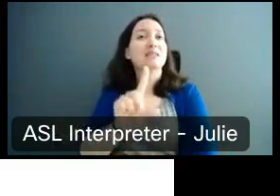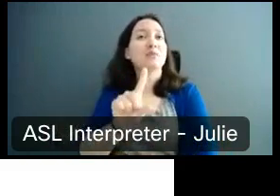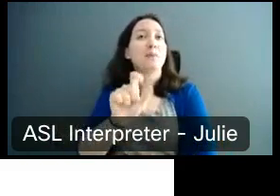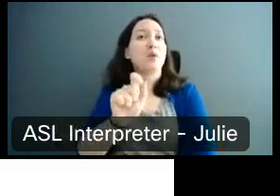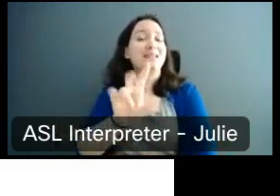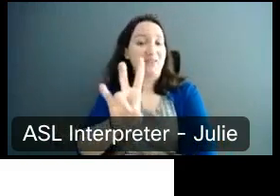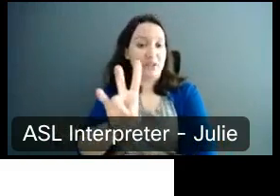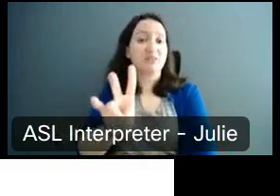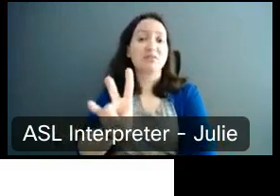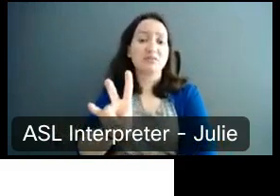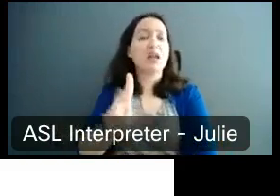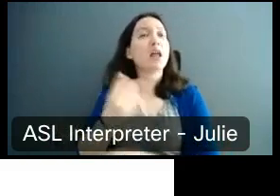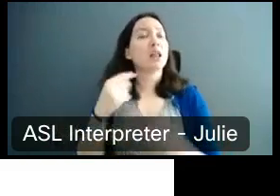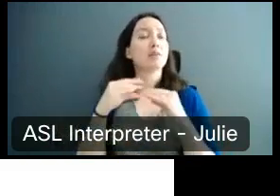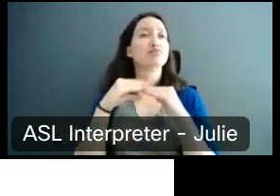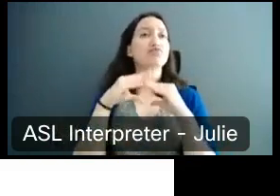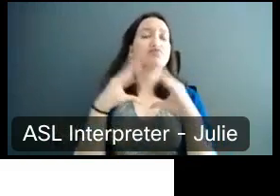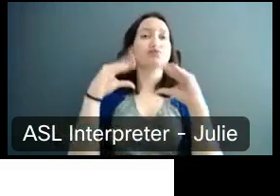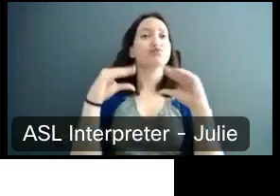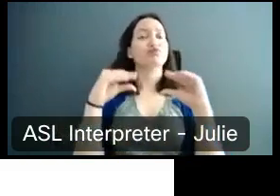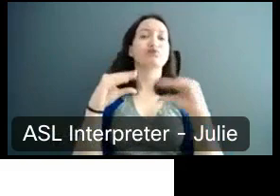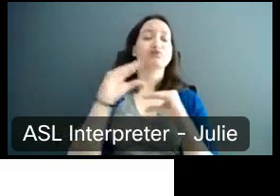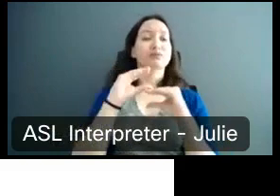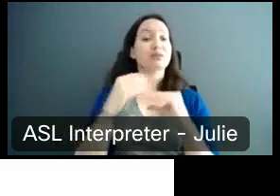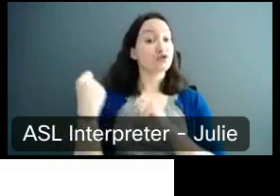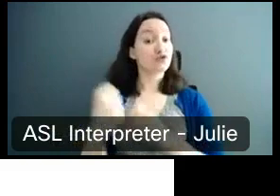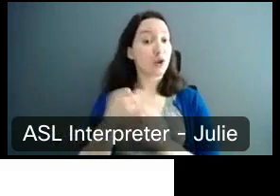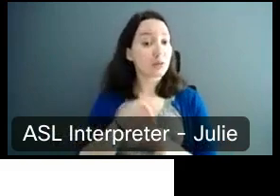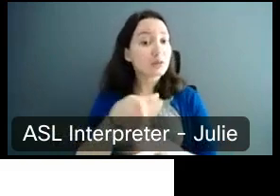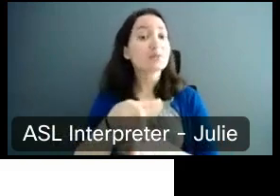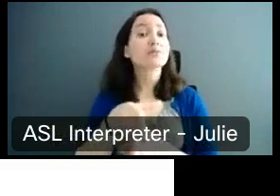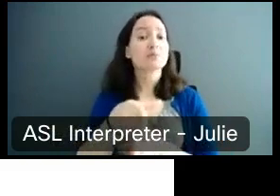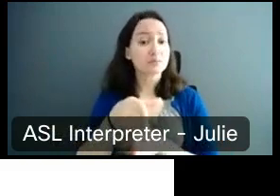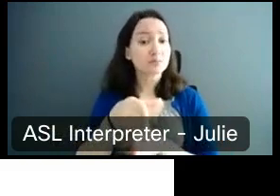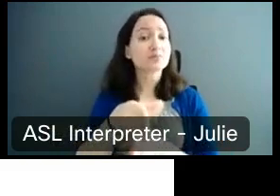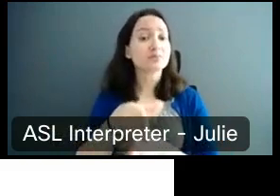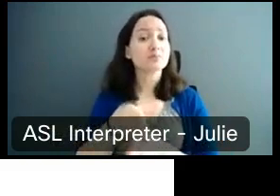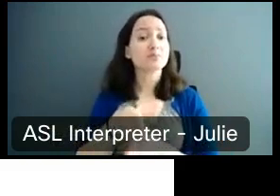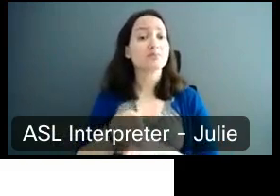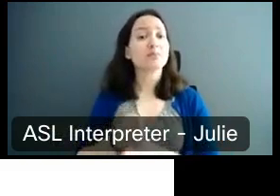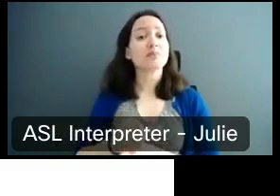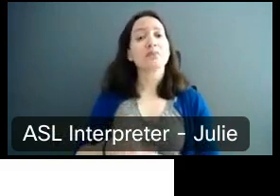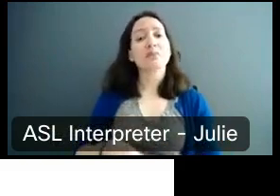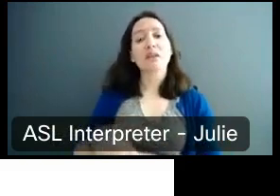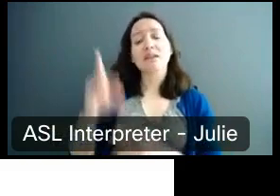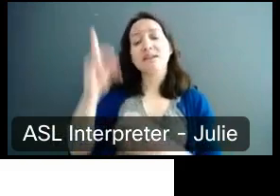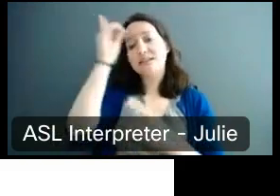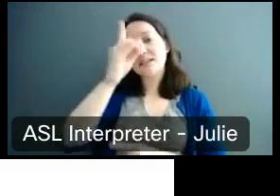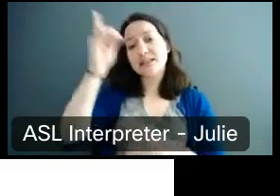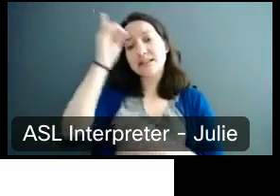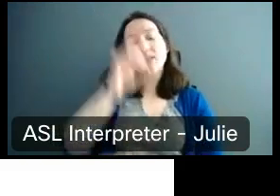A cushion there um, our strongest performance was in chronic disease measures and the prevention measures specifically diabetes.